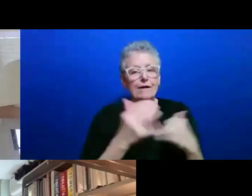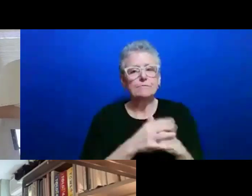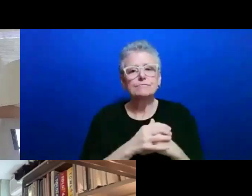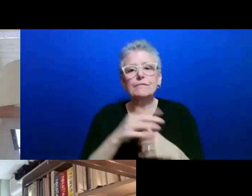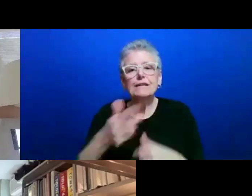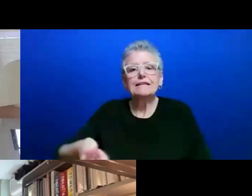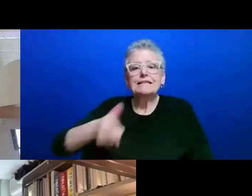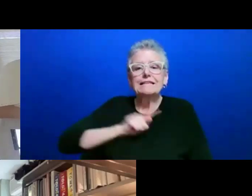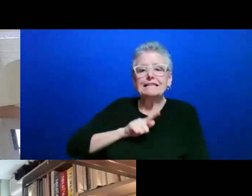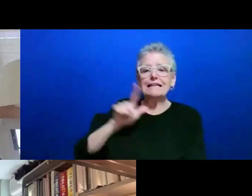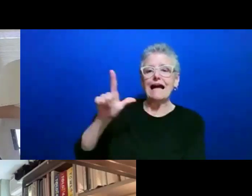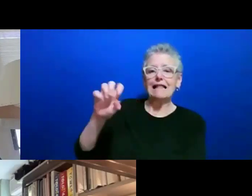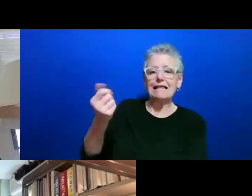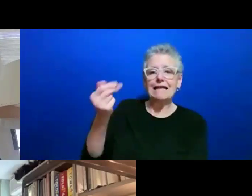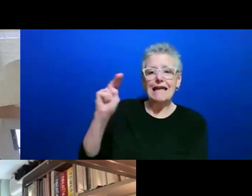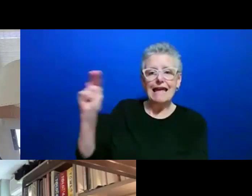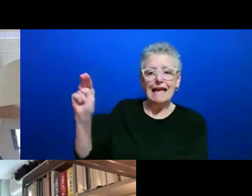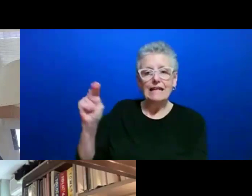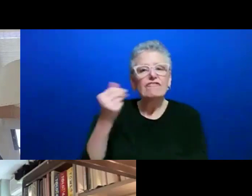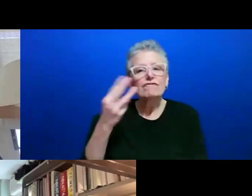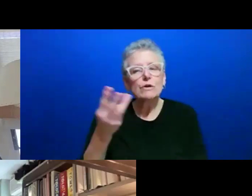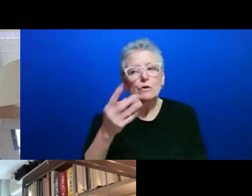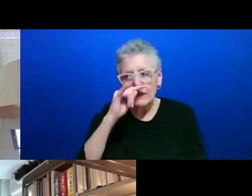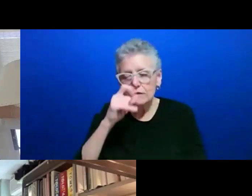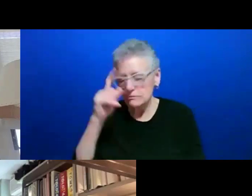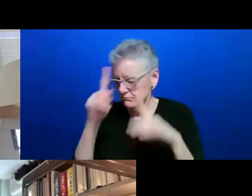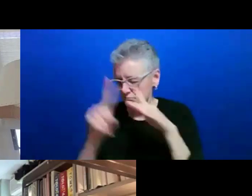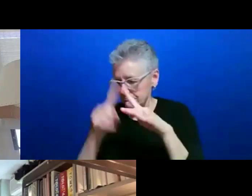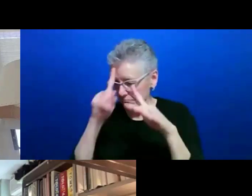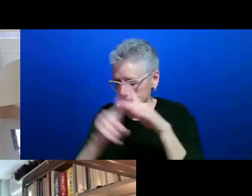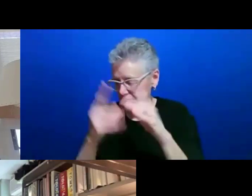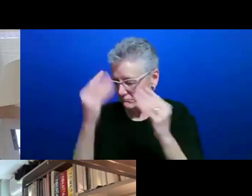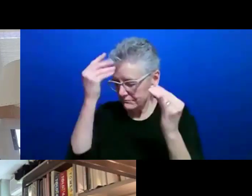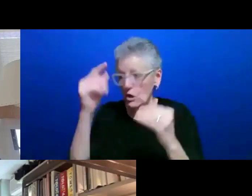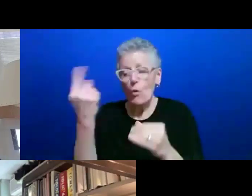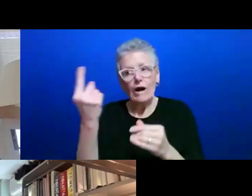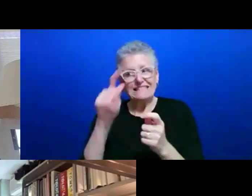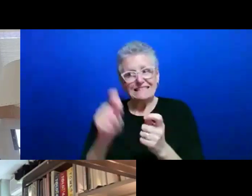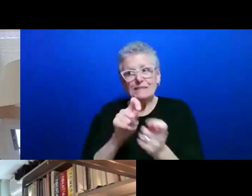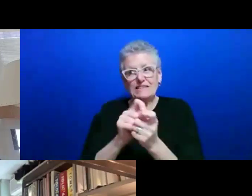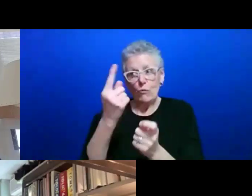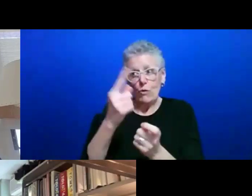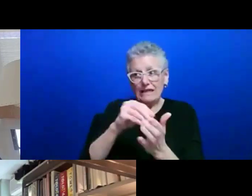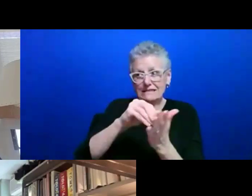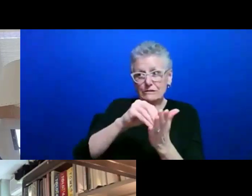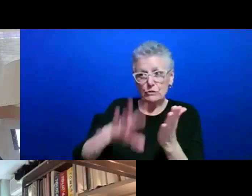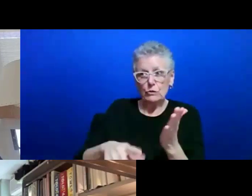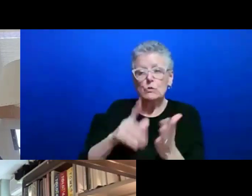I had a couple of different kids run through my mind, but one in particular is a four-year-old,